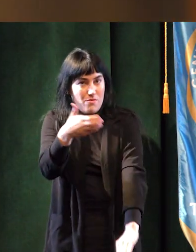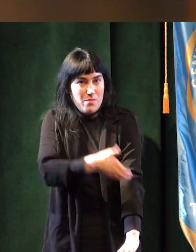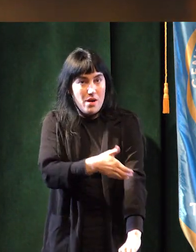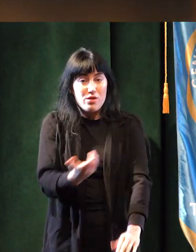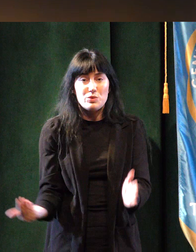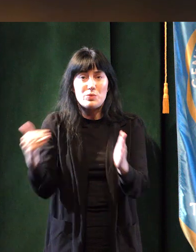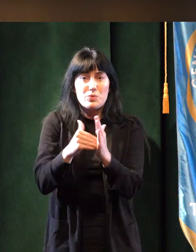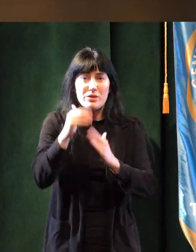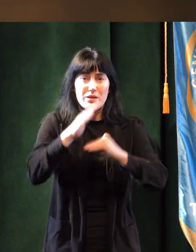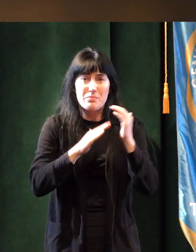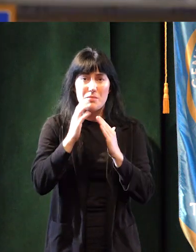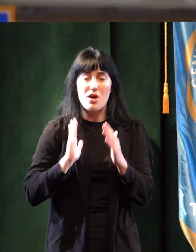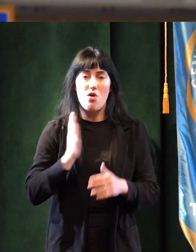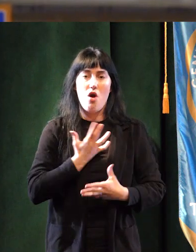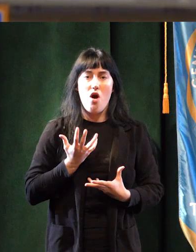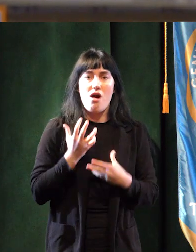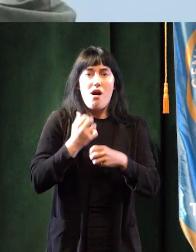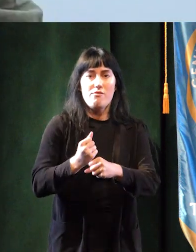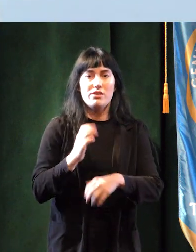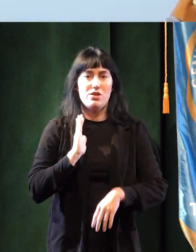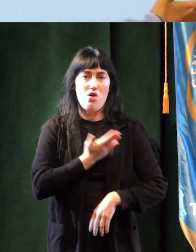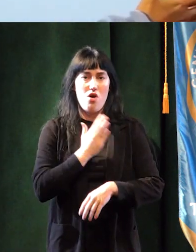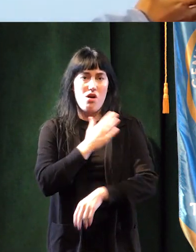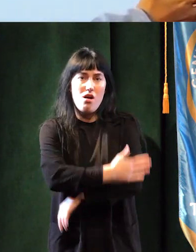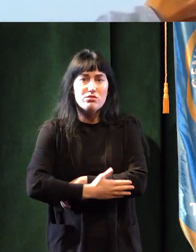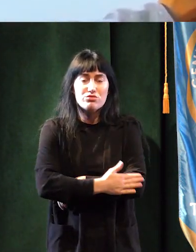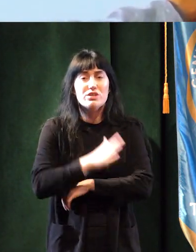the power to rebuild confidence in our nation and your sunni degrees we'll help